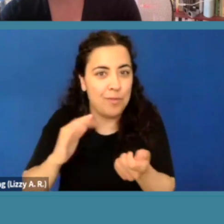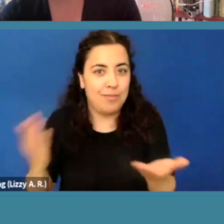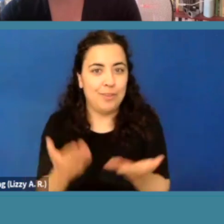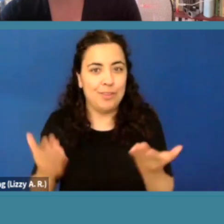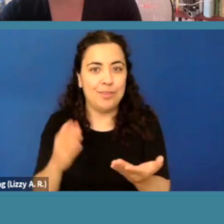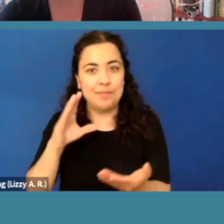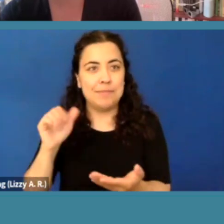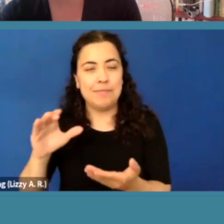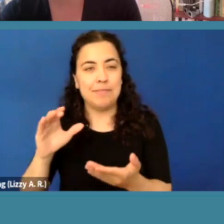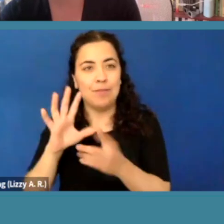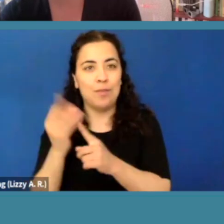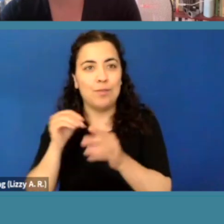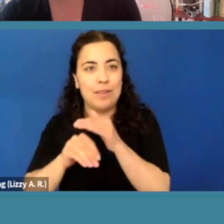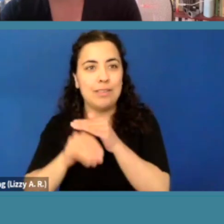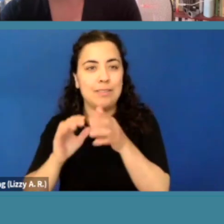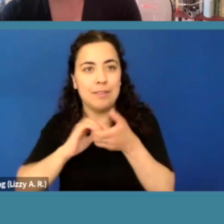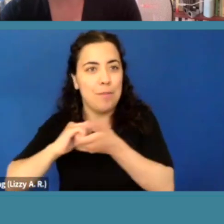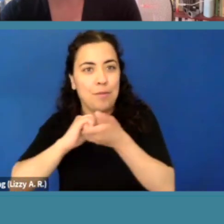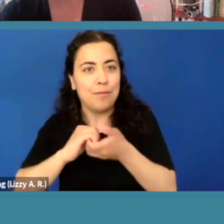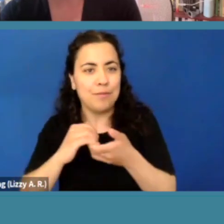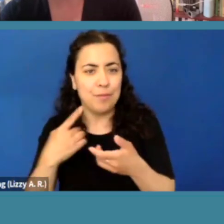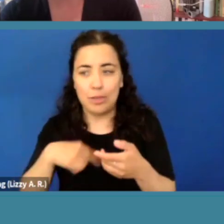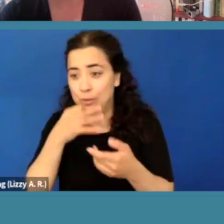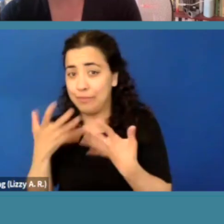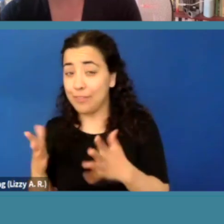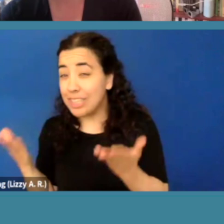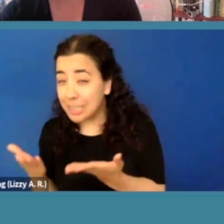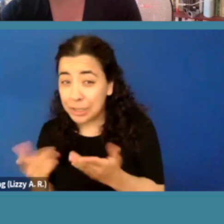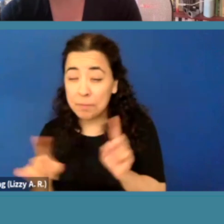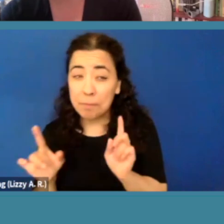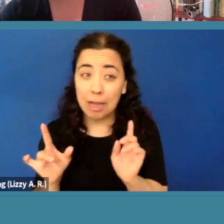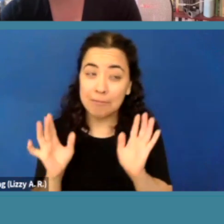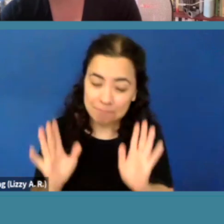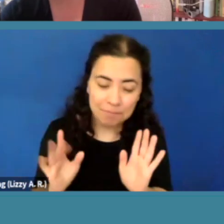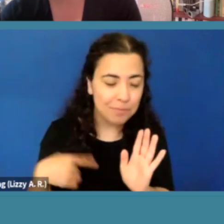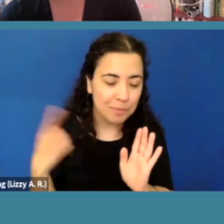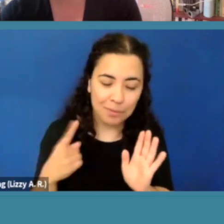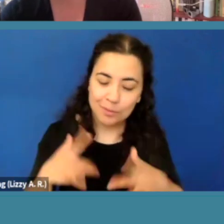We will wrap things up here, but we are always thrilled to hear from you.